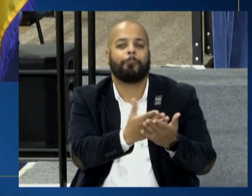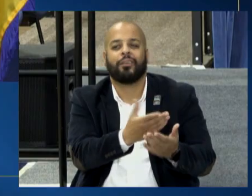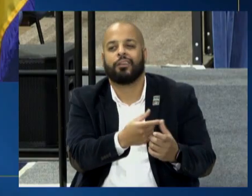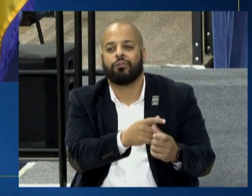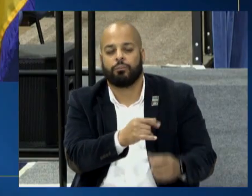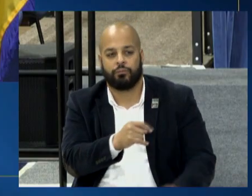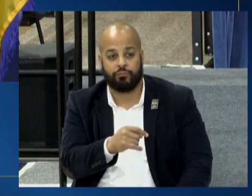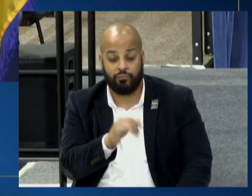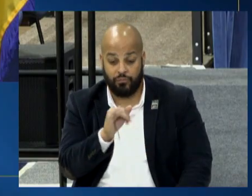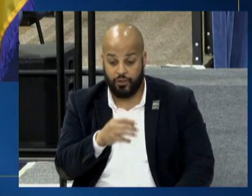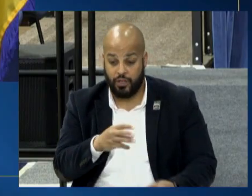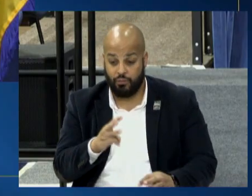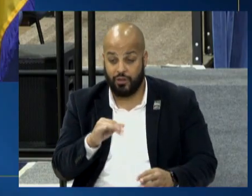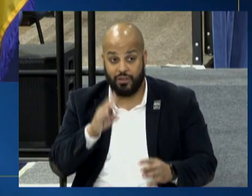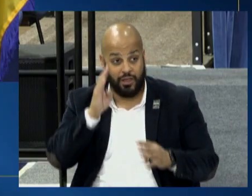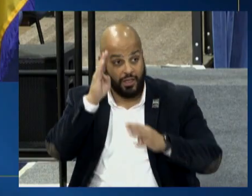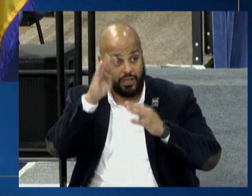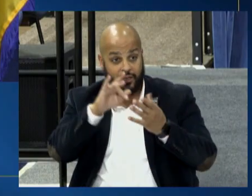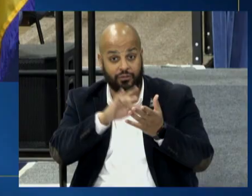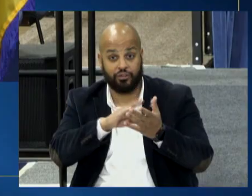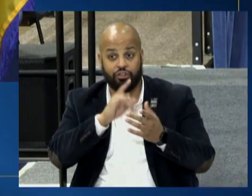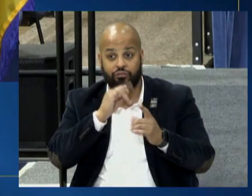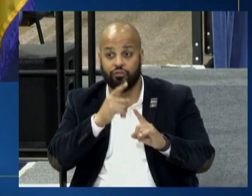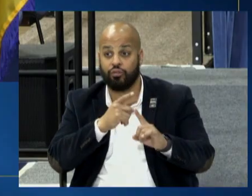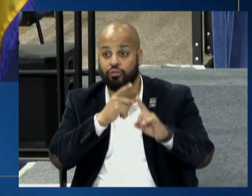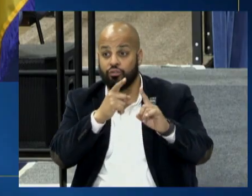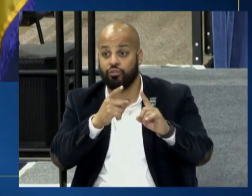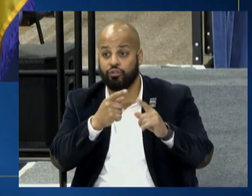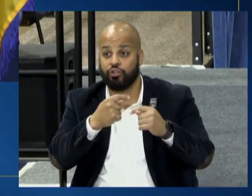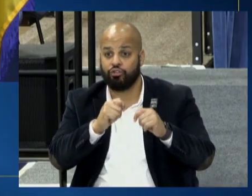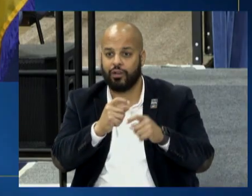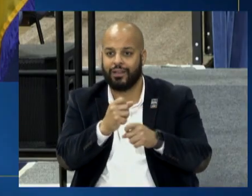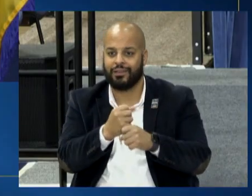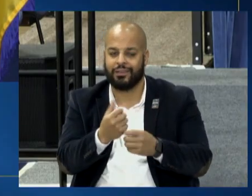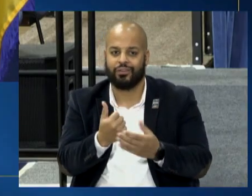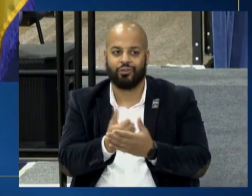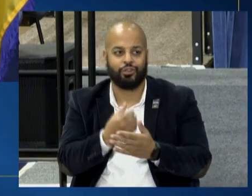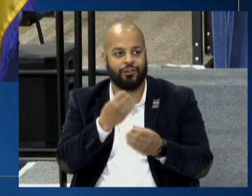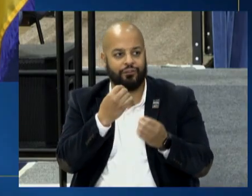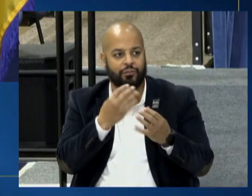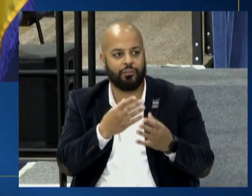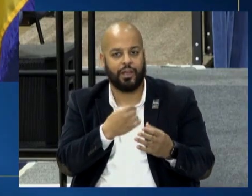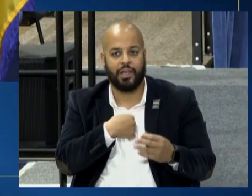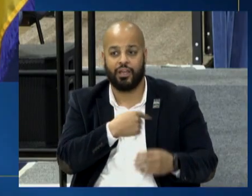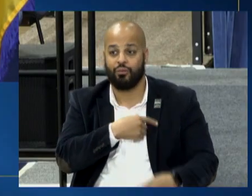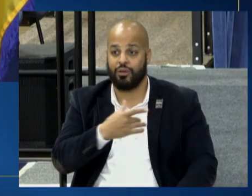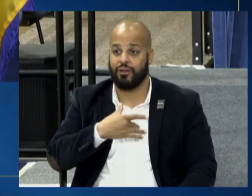the Innovation Center really aims to drive system transformation and lead the transformation from